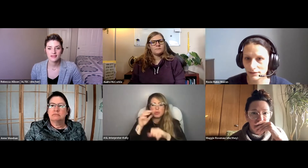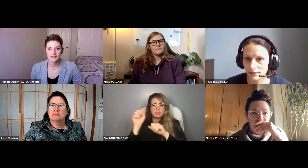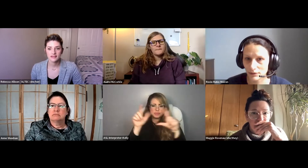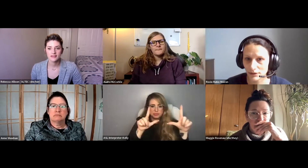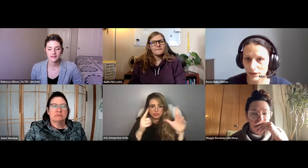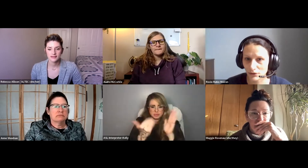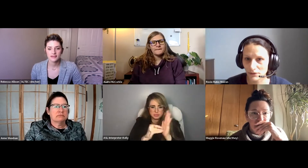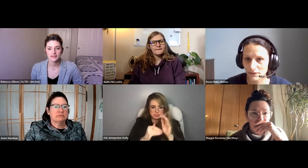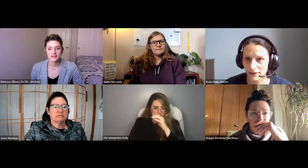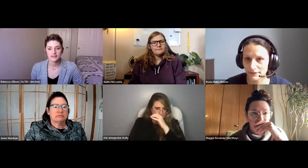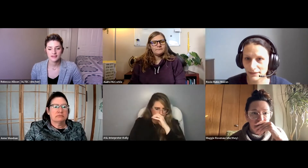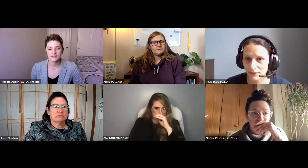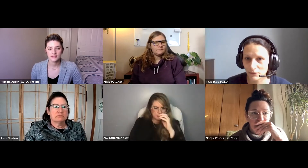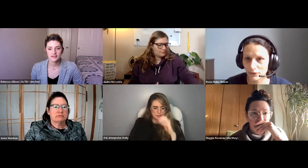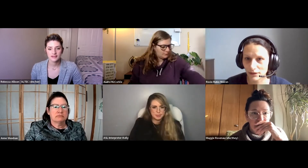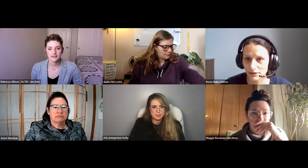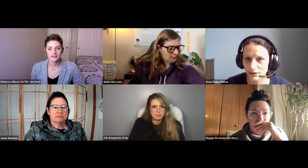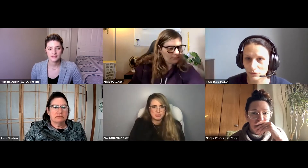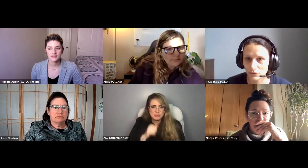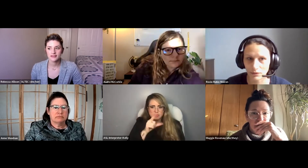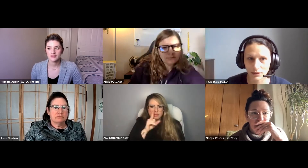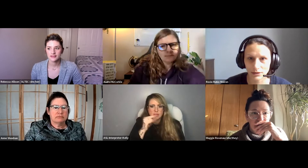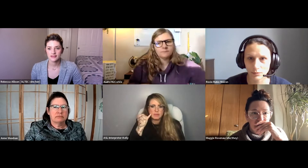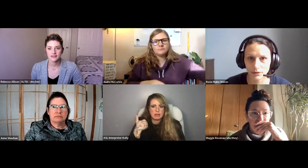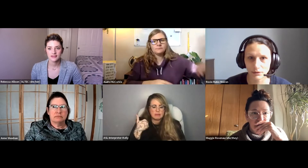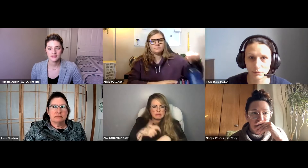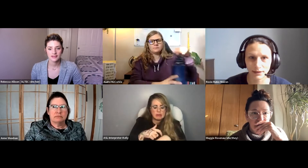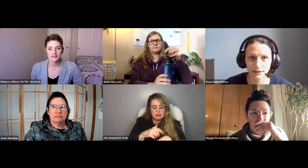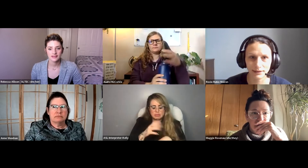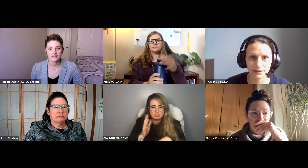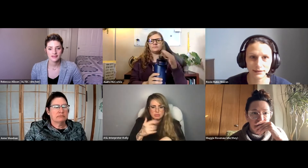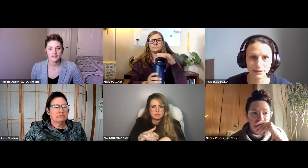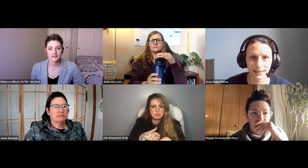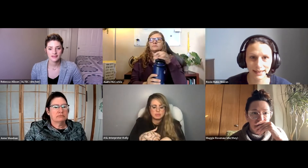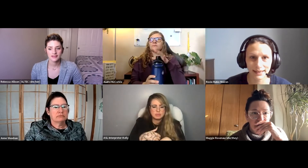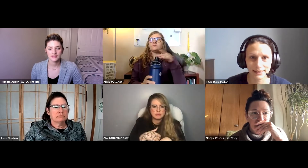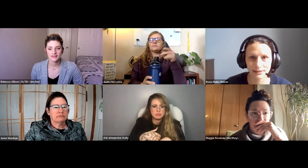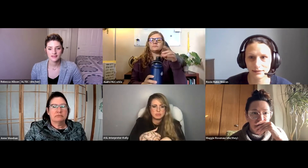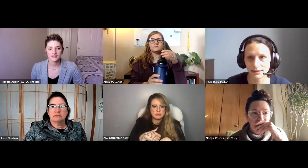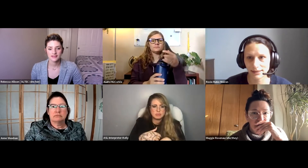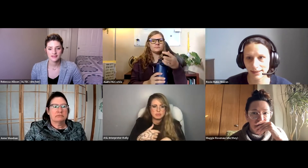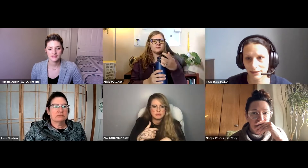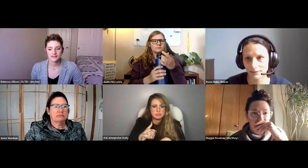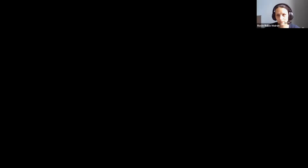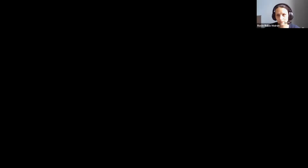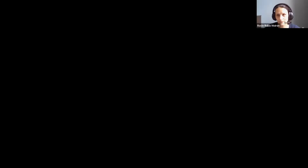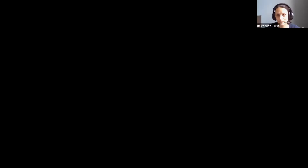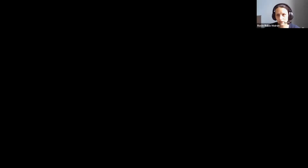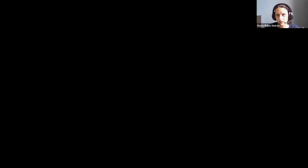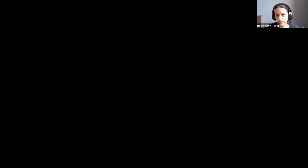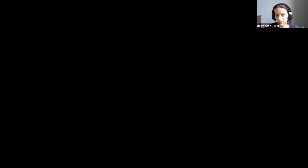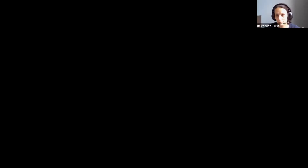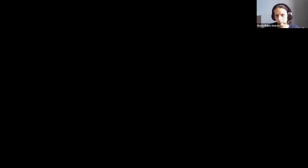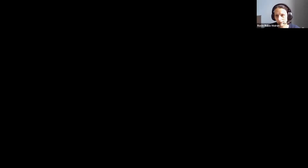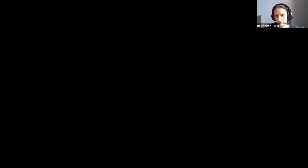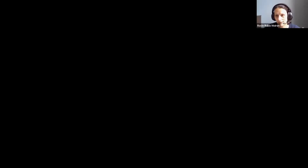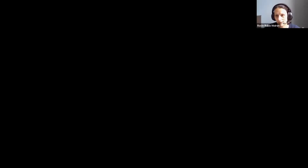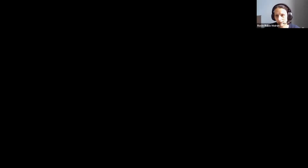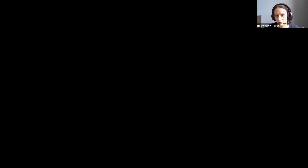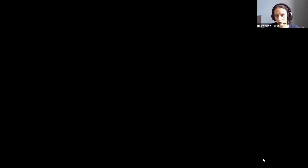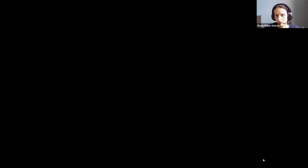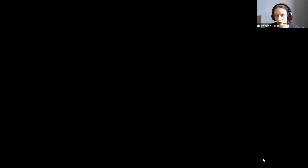I was not sure if I had time for this so I just put it on my last slide. Basically those are the